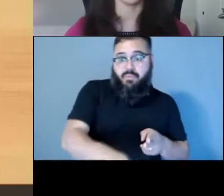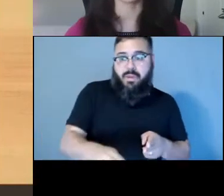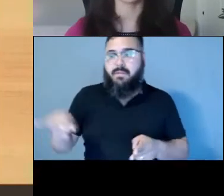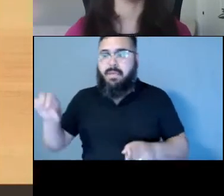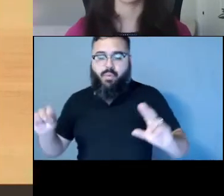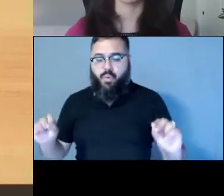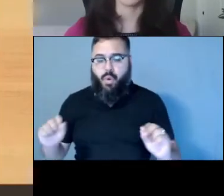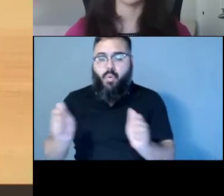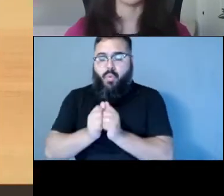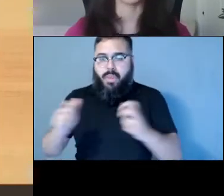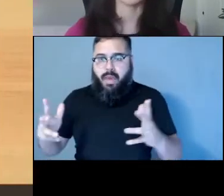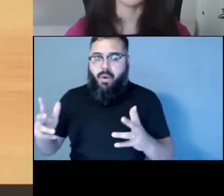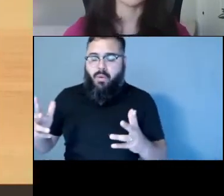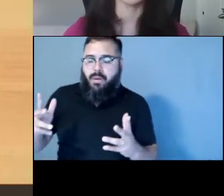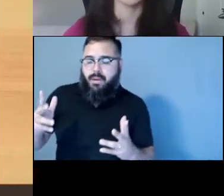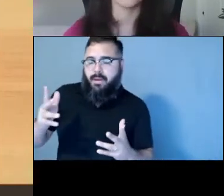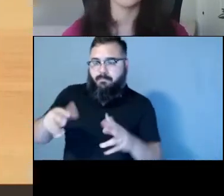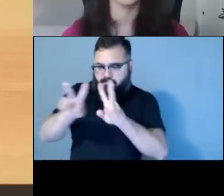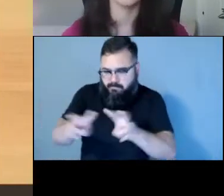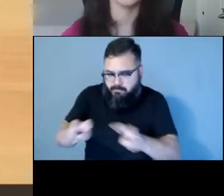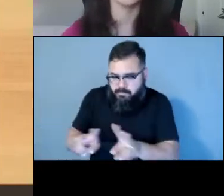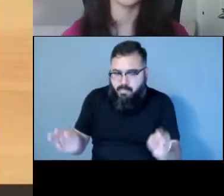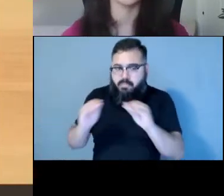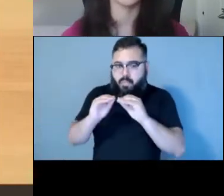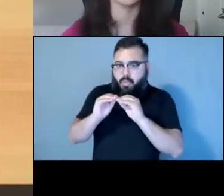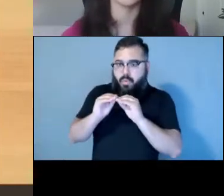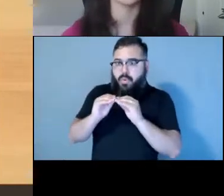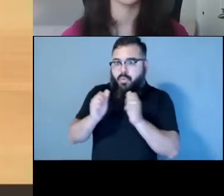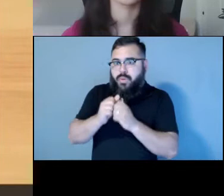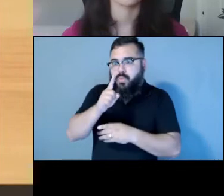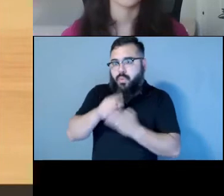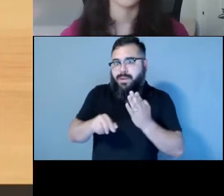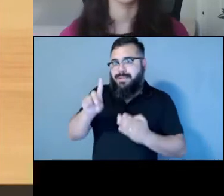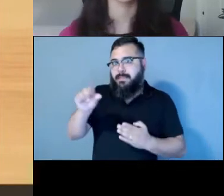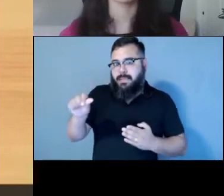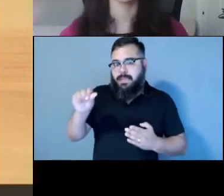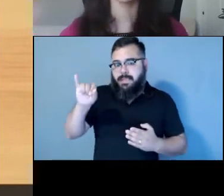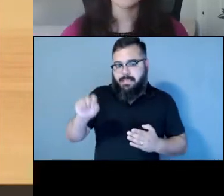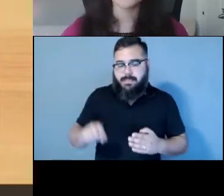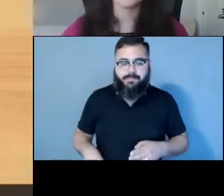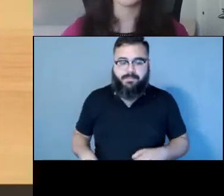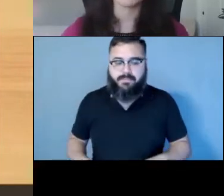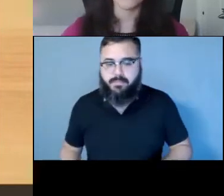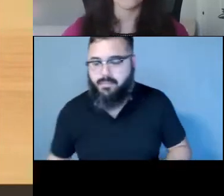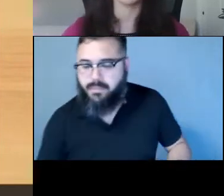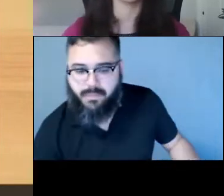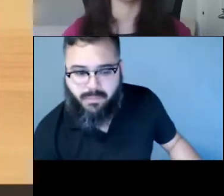without kind of doing a deeper dig into what the disability is. So I mentioned very briefly about qualified